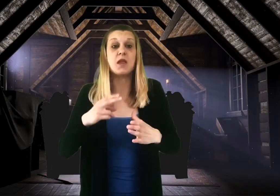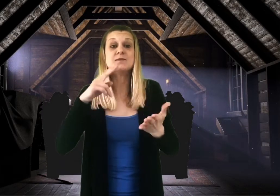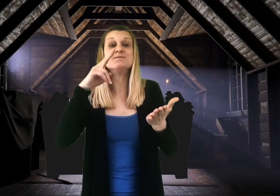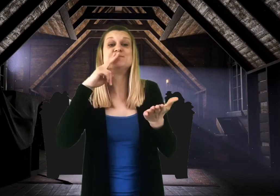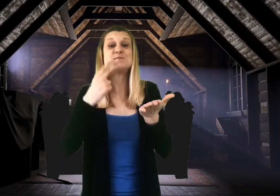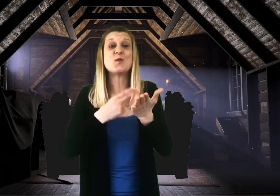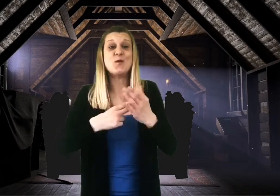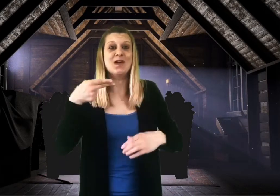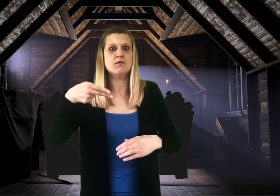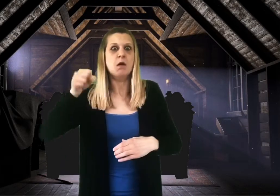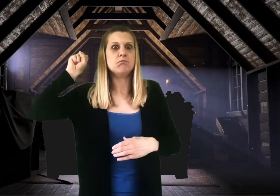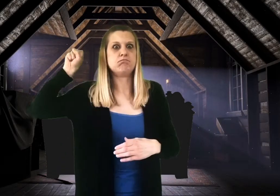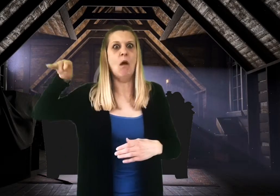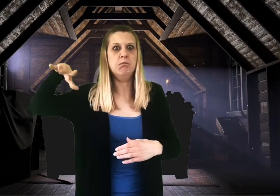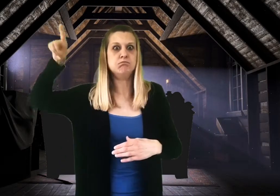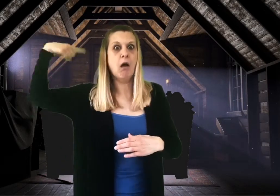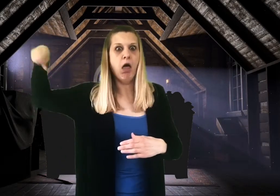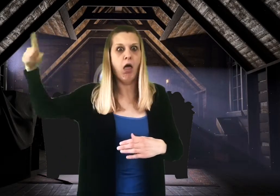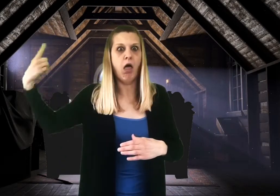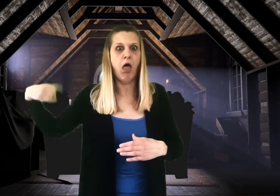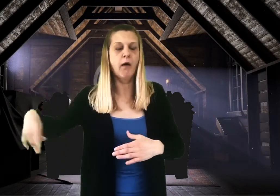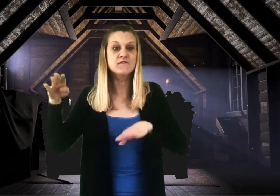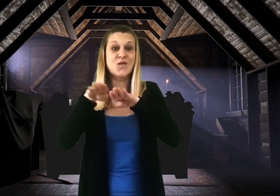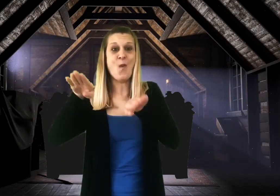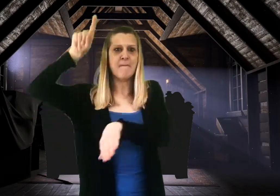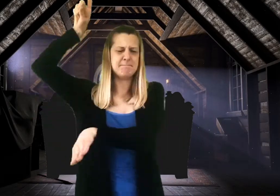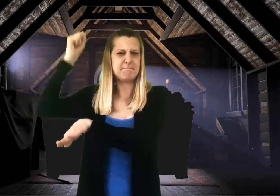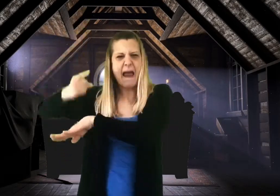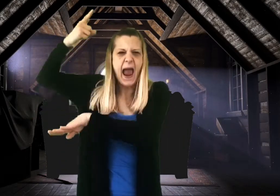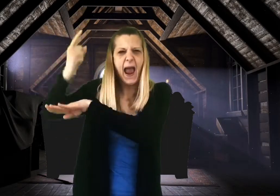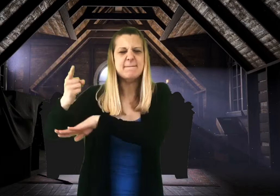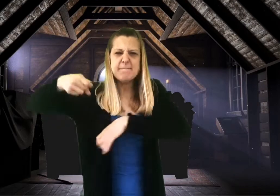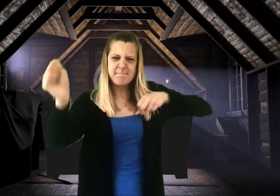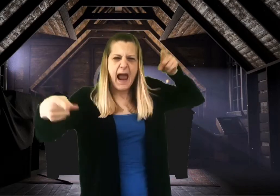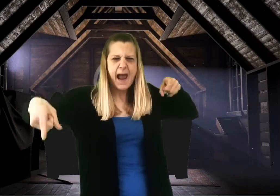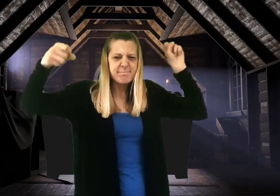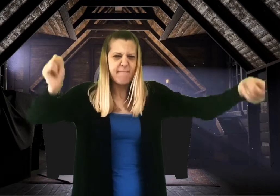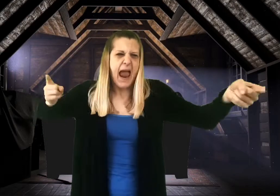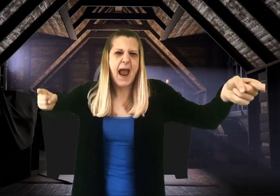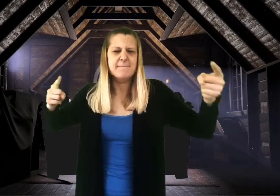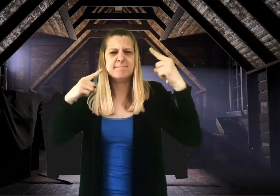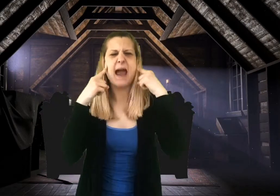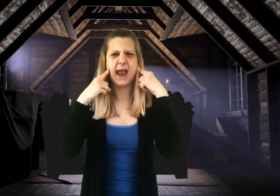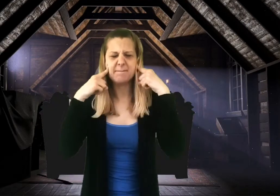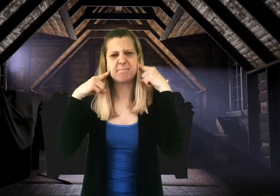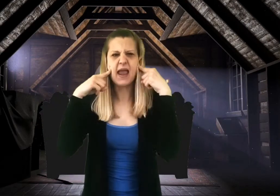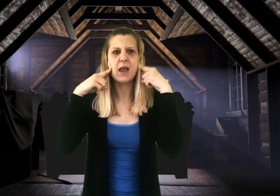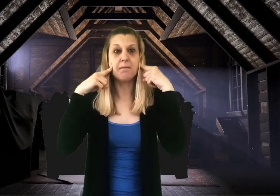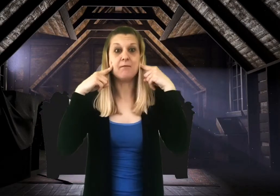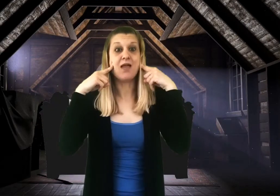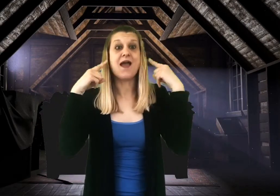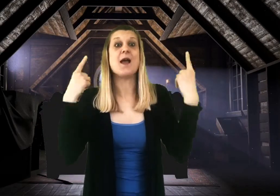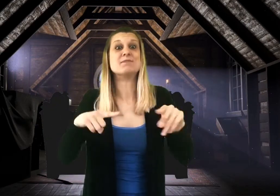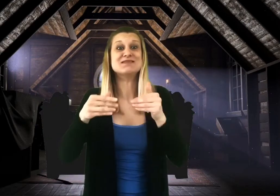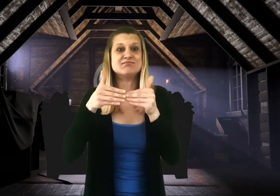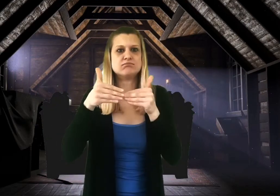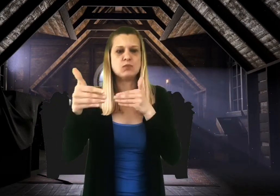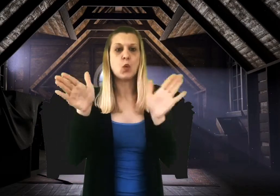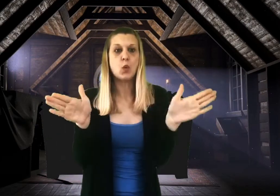all dropped their spoons with a clatter and froze against their pillows.